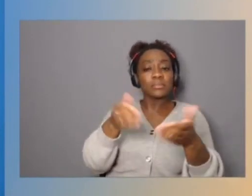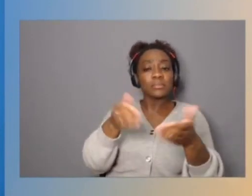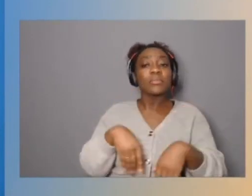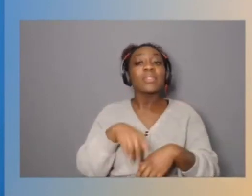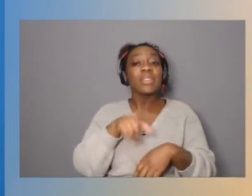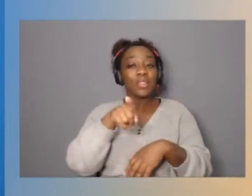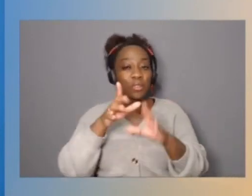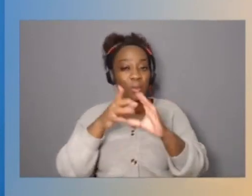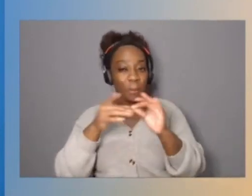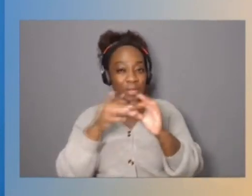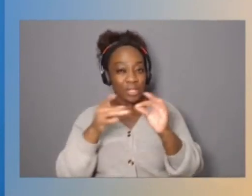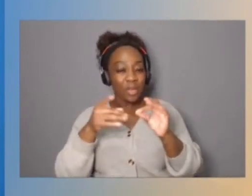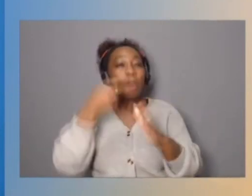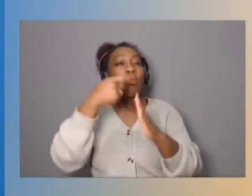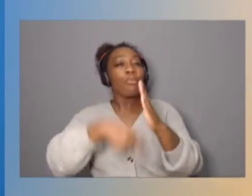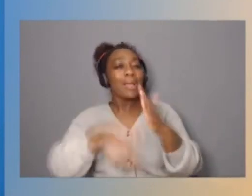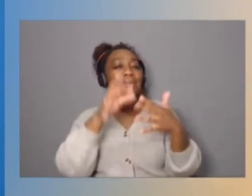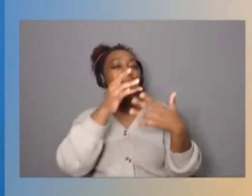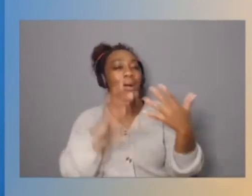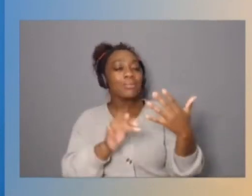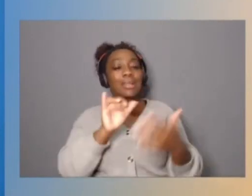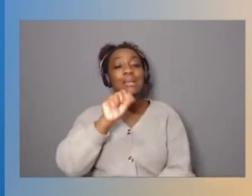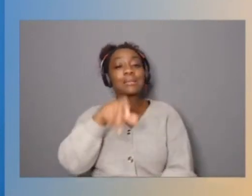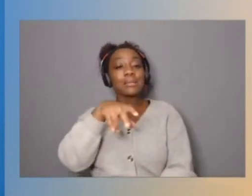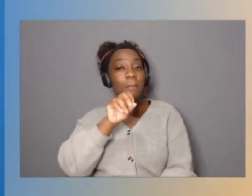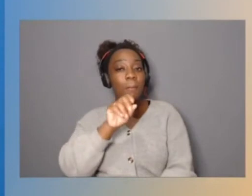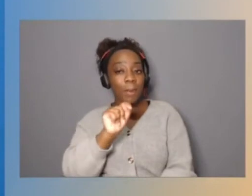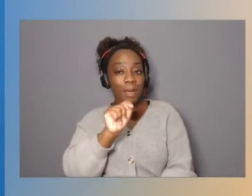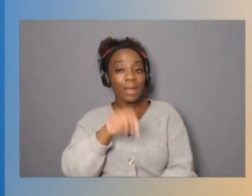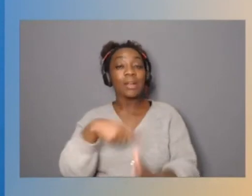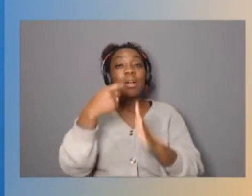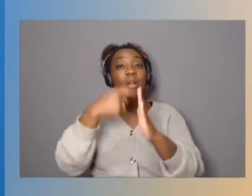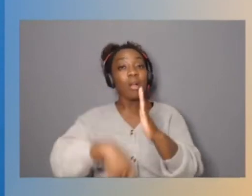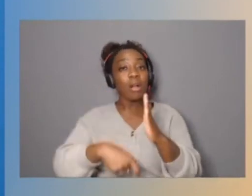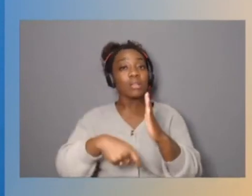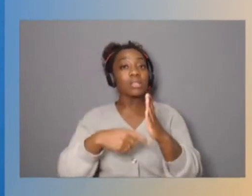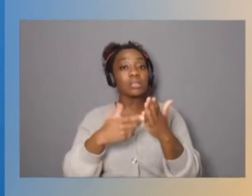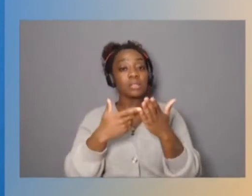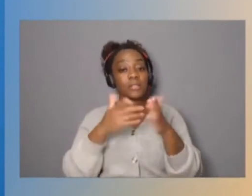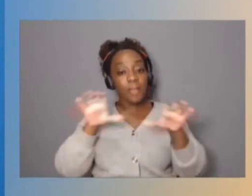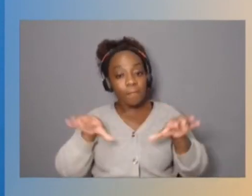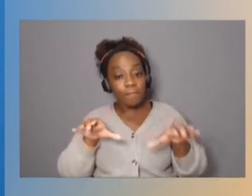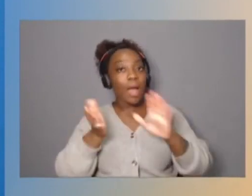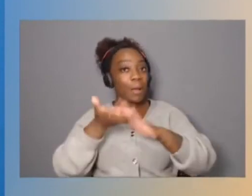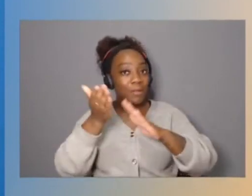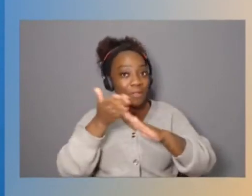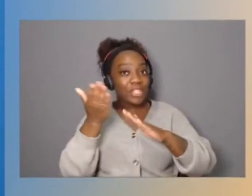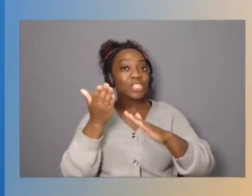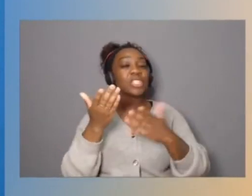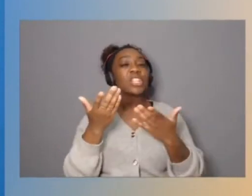like spot and cost optimization options, like compute optimizers. Can you expand on these and really share